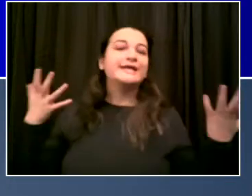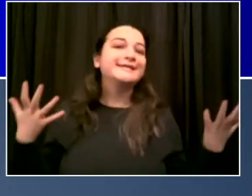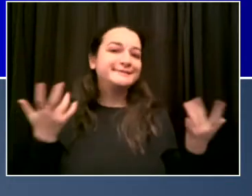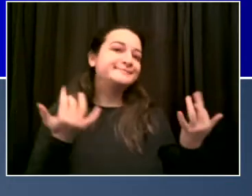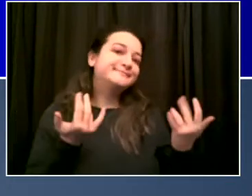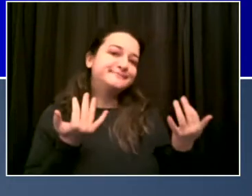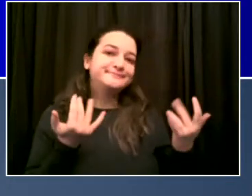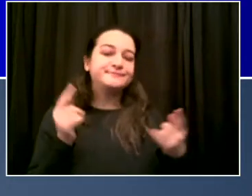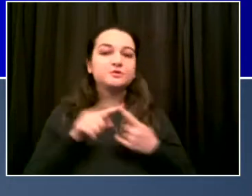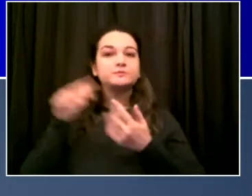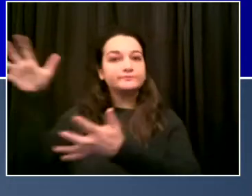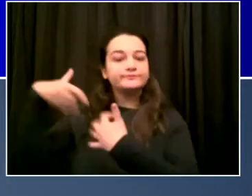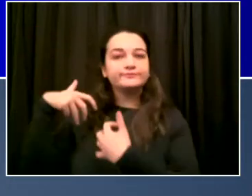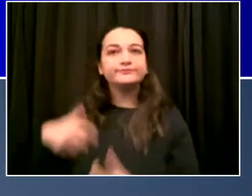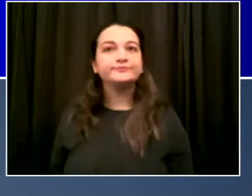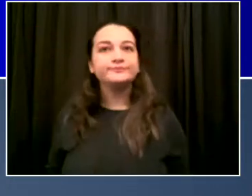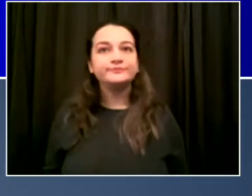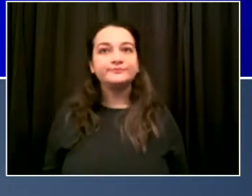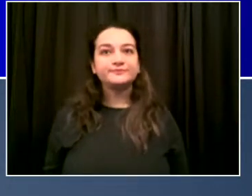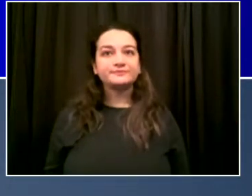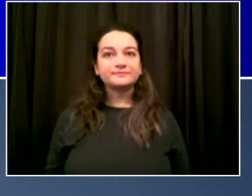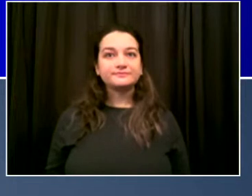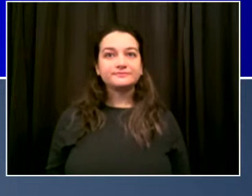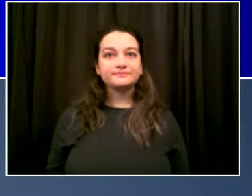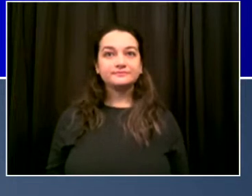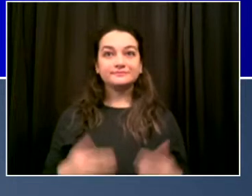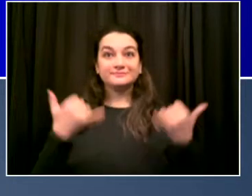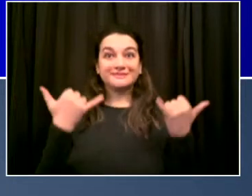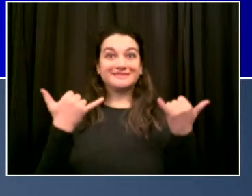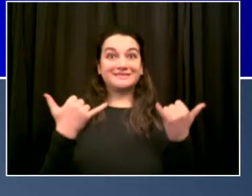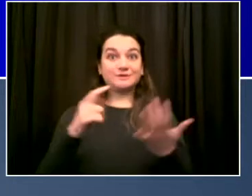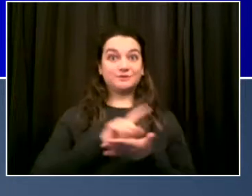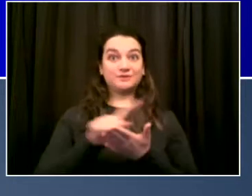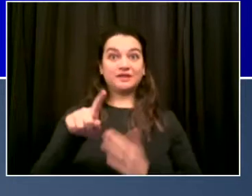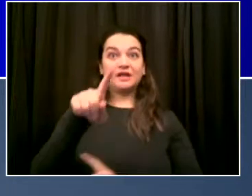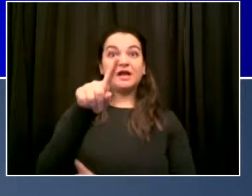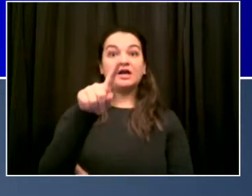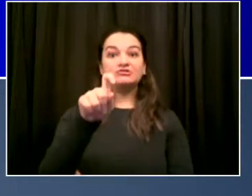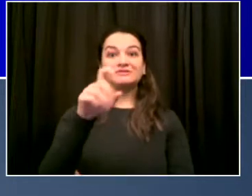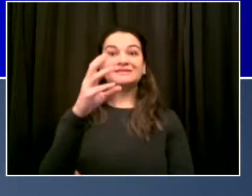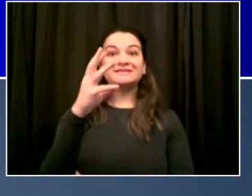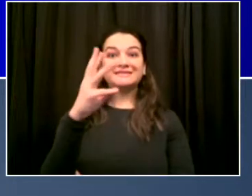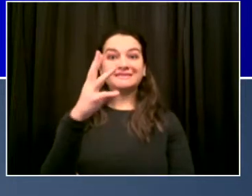SUPPLY COMING TODAY, 53,000 DOSES. LEAVING US WITH